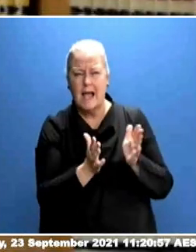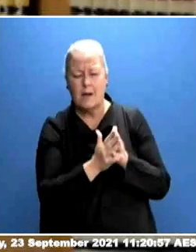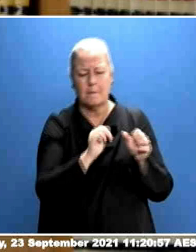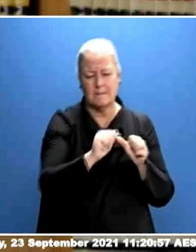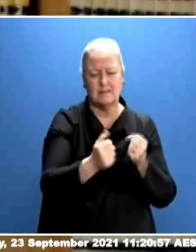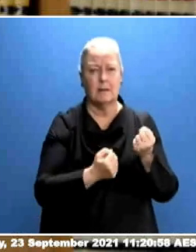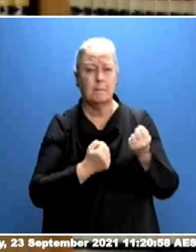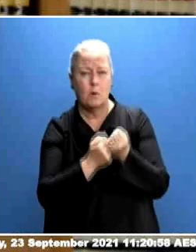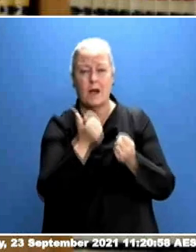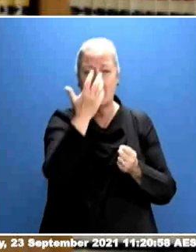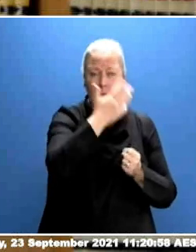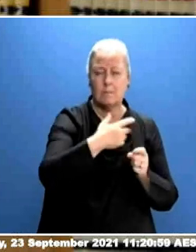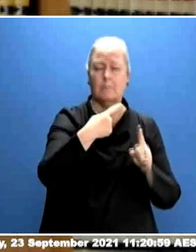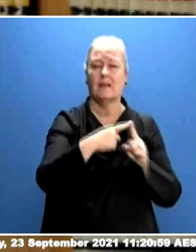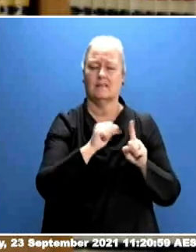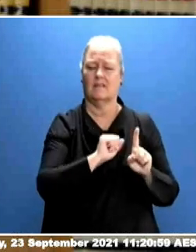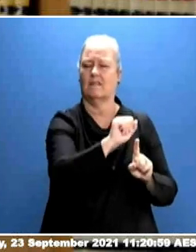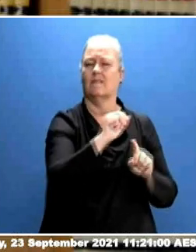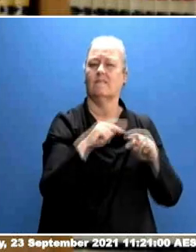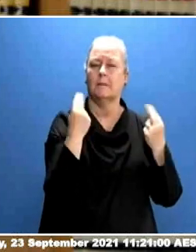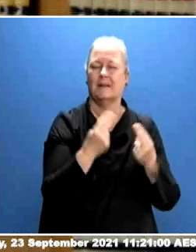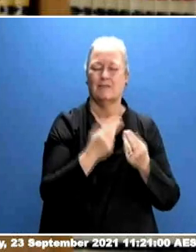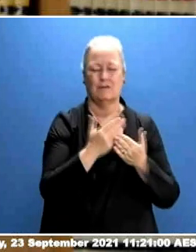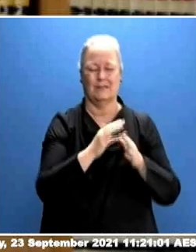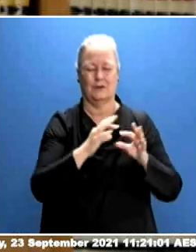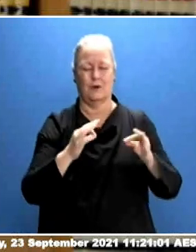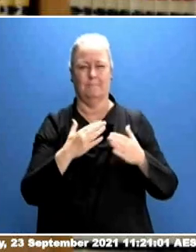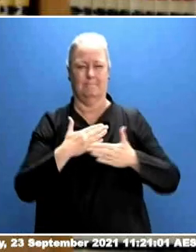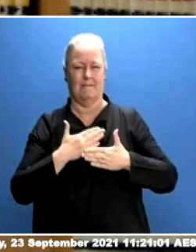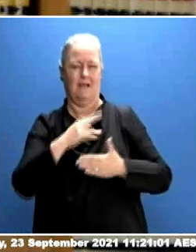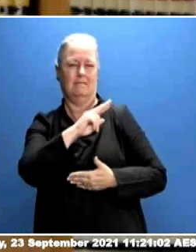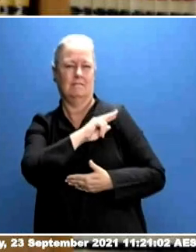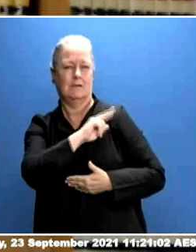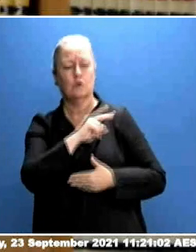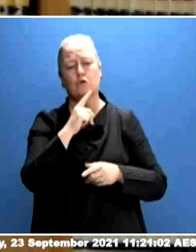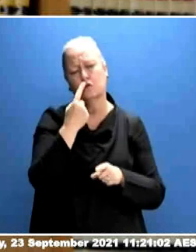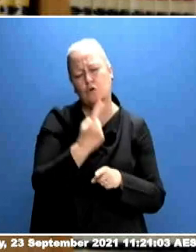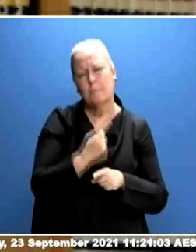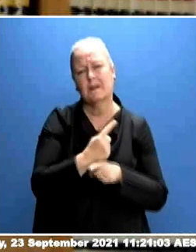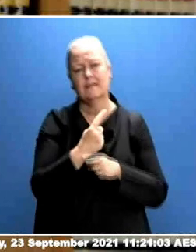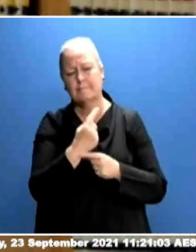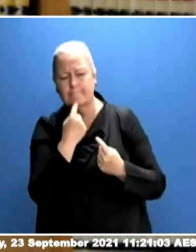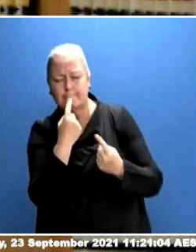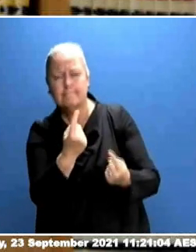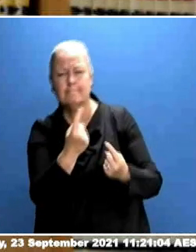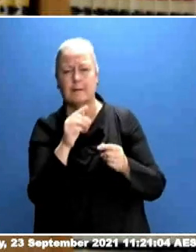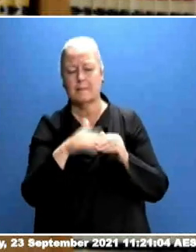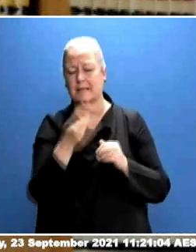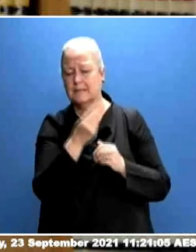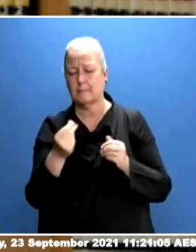but it would be outside of my role and area to comment on some of those, some of those projects that the Department are undertaking.